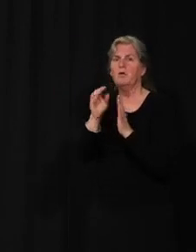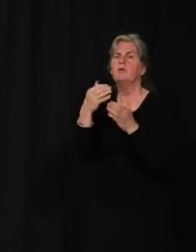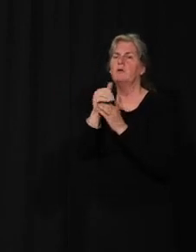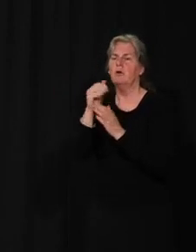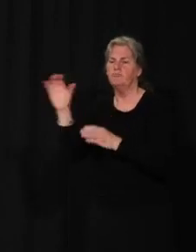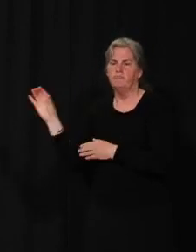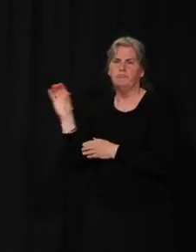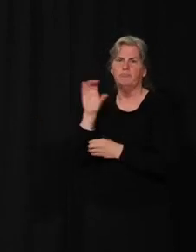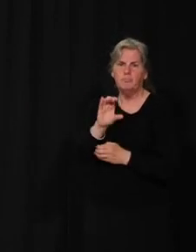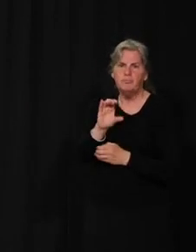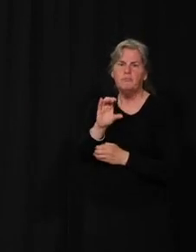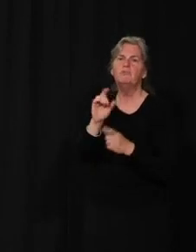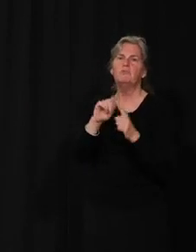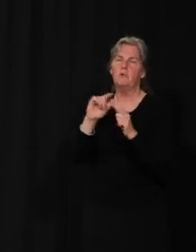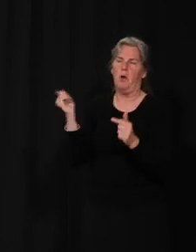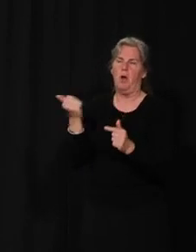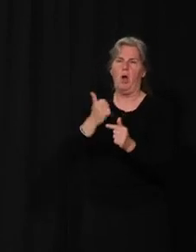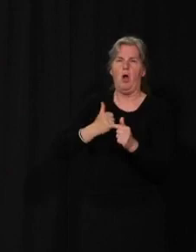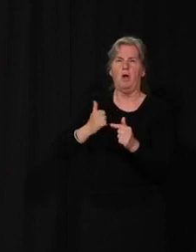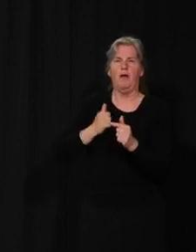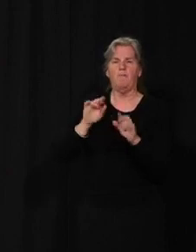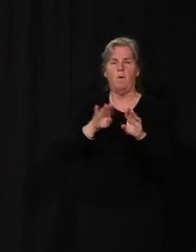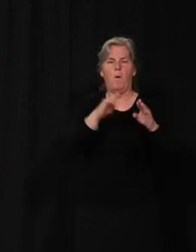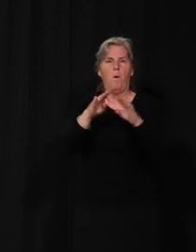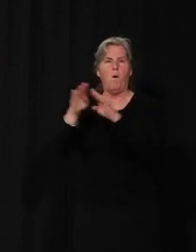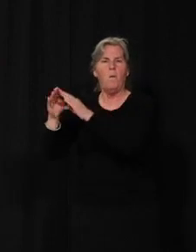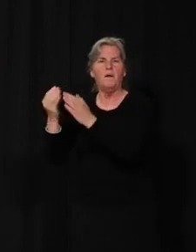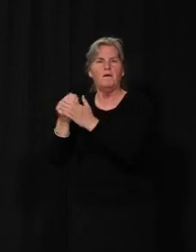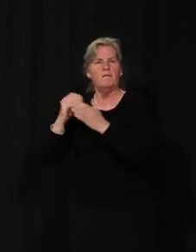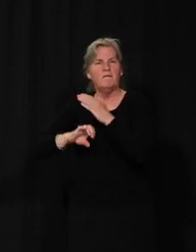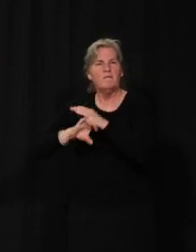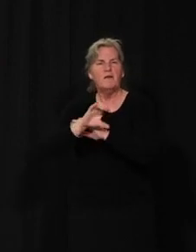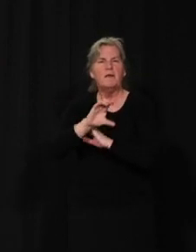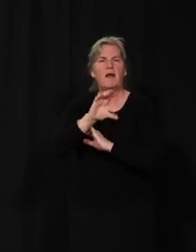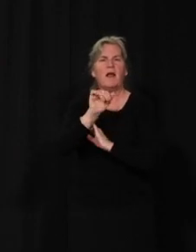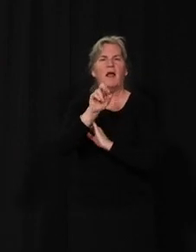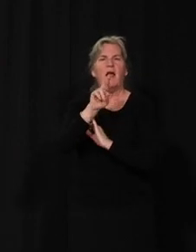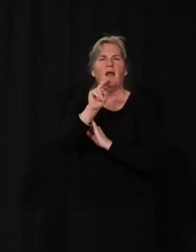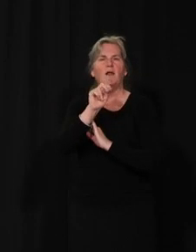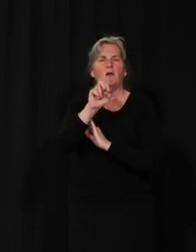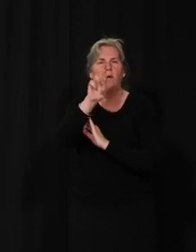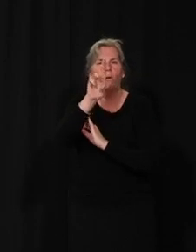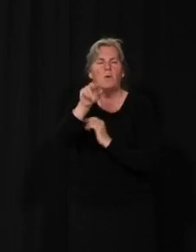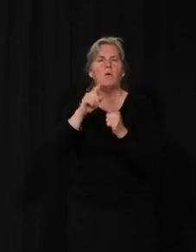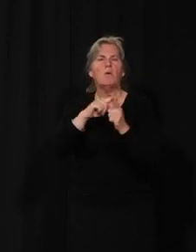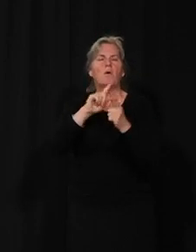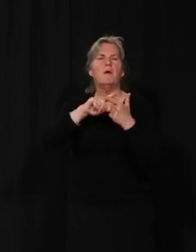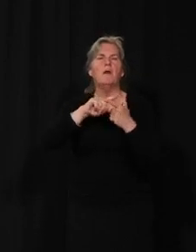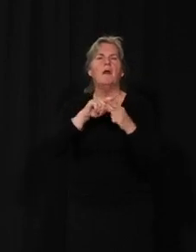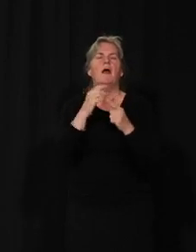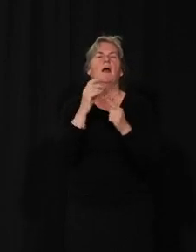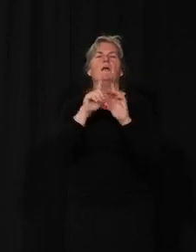and what we have seen with partnerships in Canmore and the Department of economic developmt